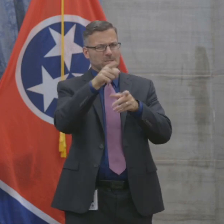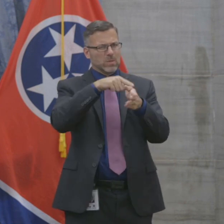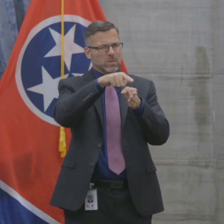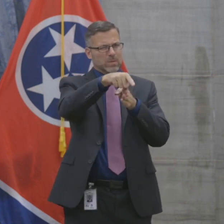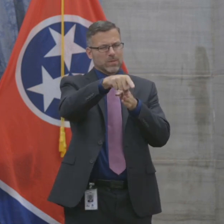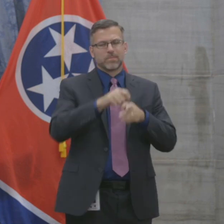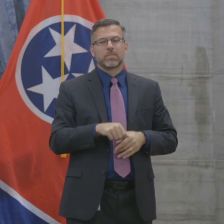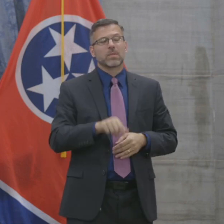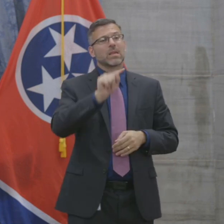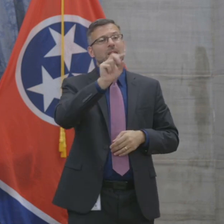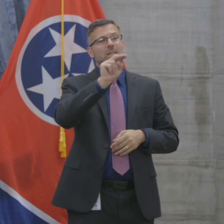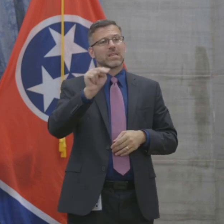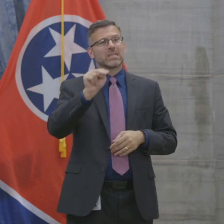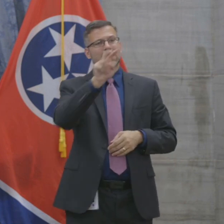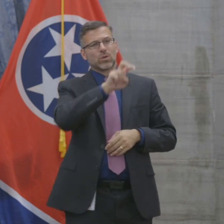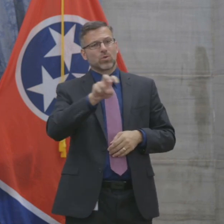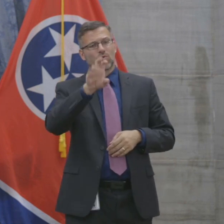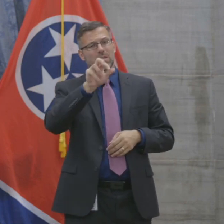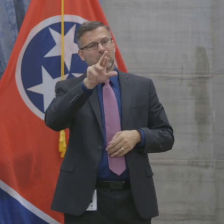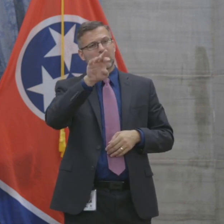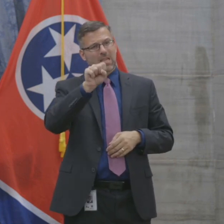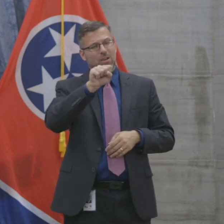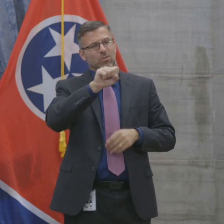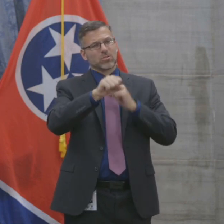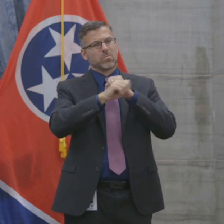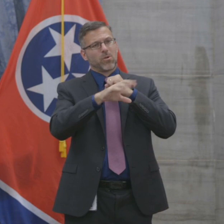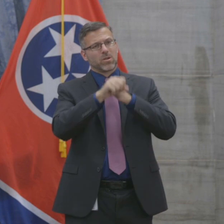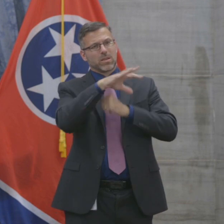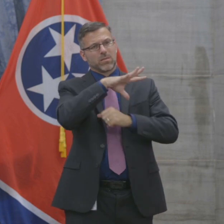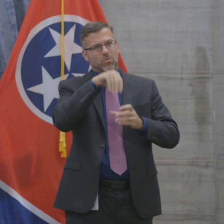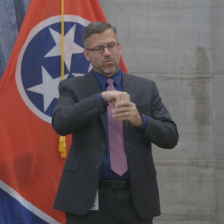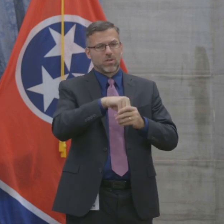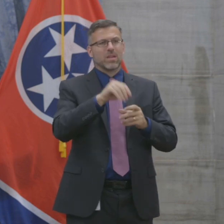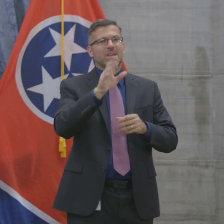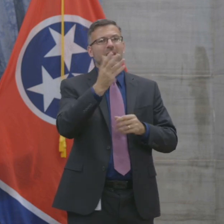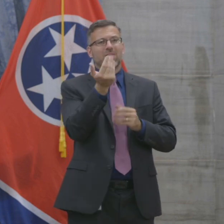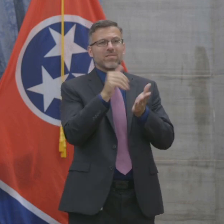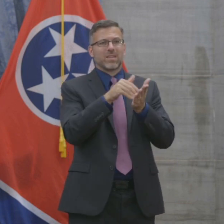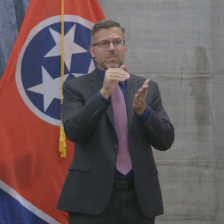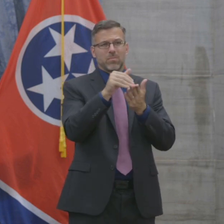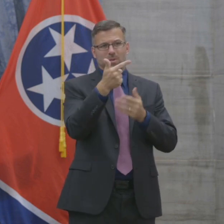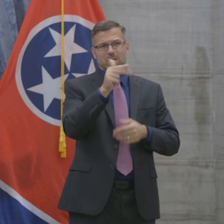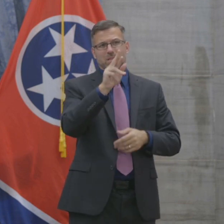milestone of over 1 million branded masks in commitments. With a projected value of more than 10 million masks that have